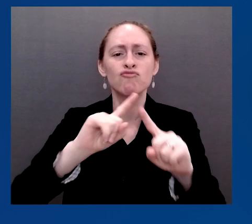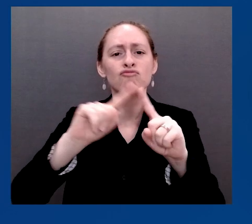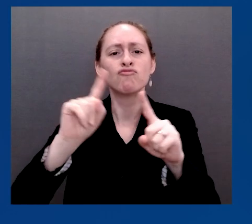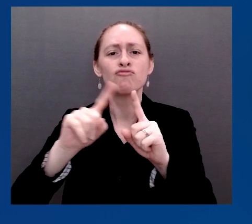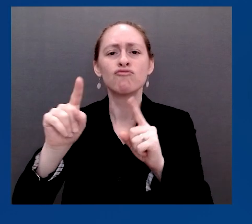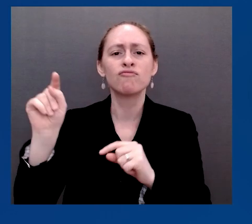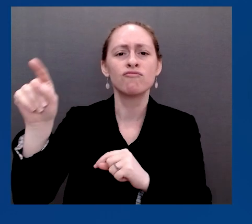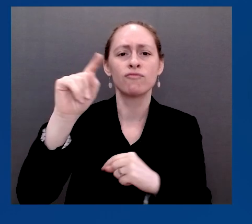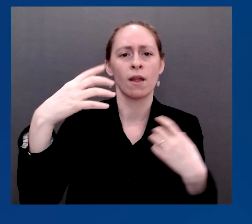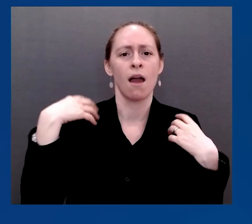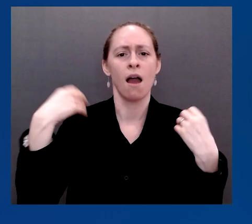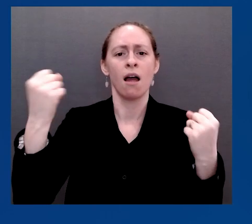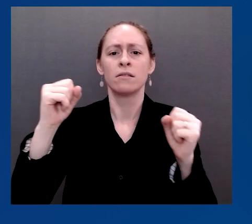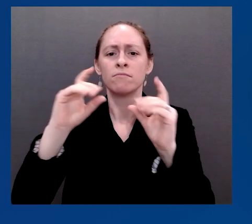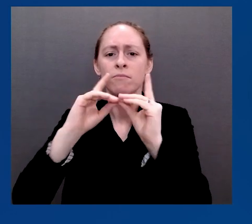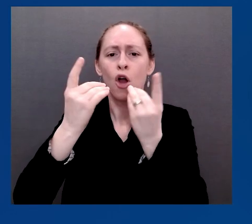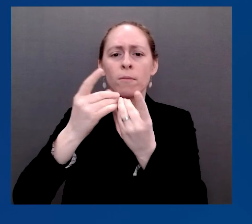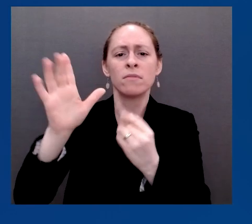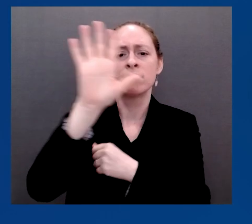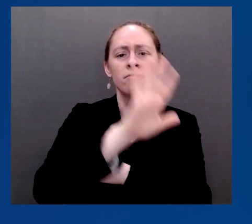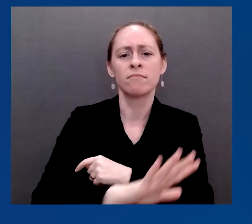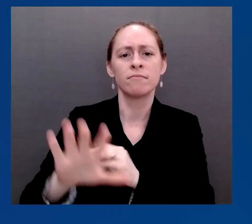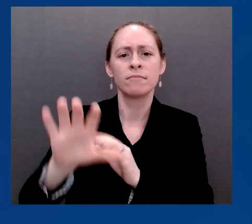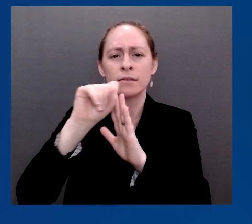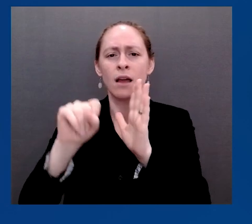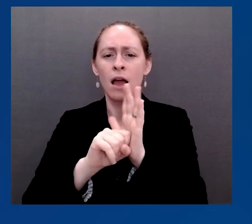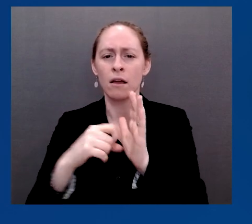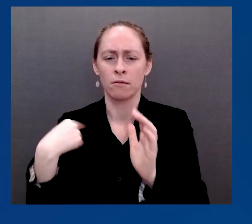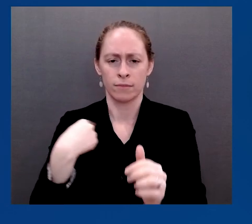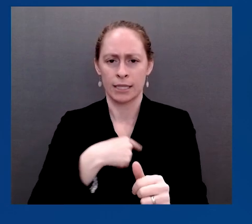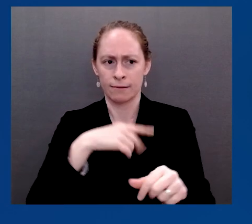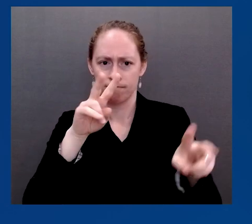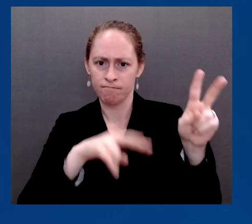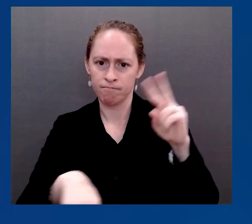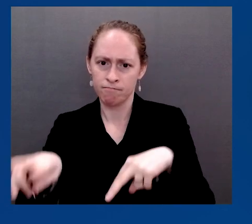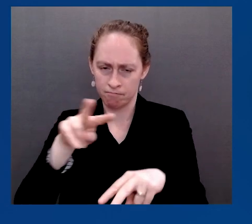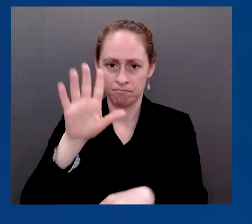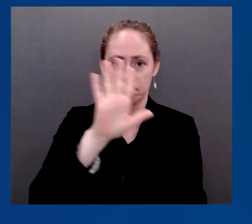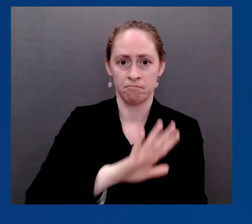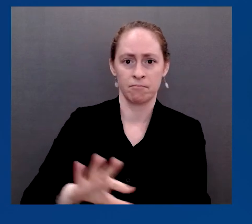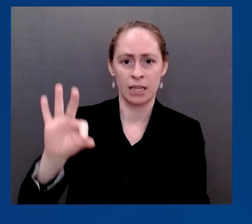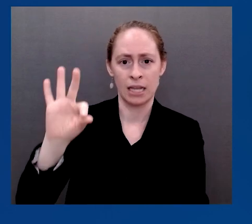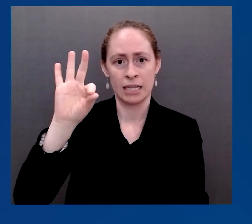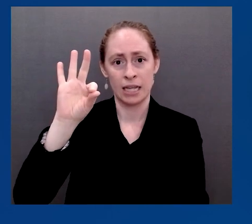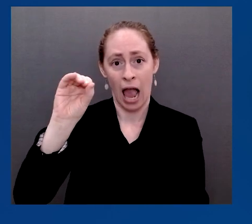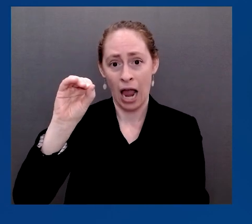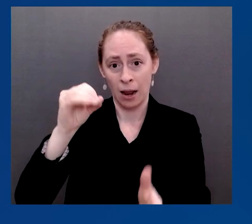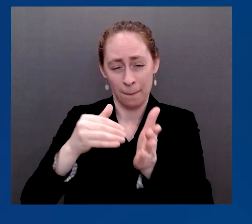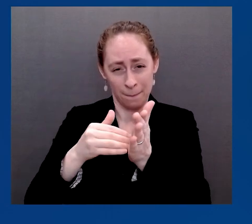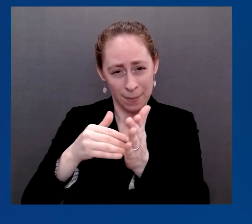We know that that is likely undercounted as some people reported their booster as a first shot